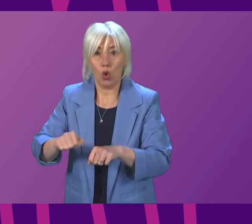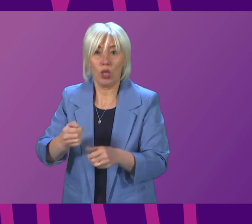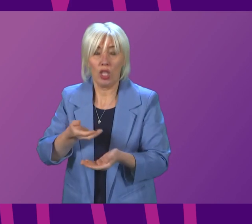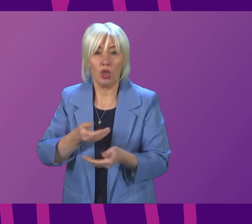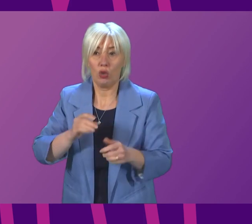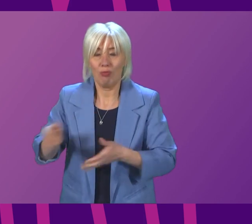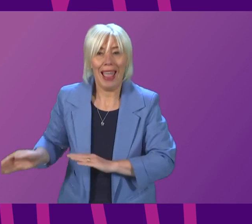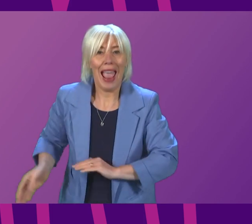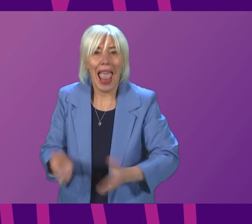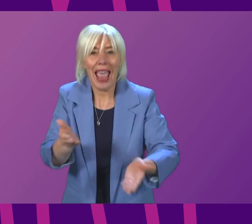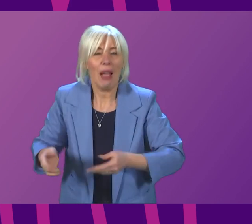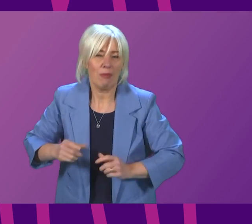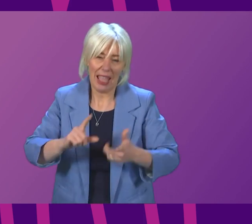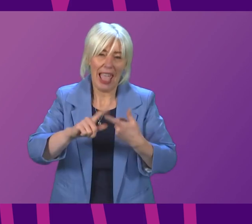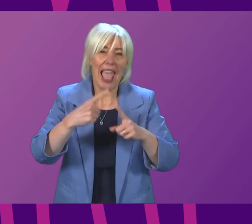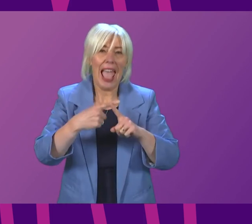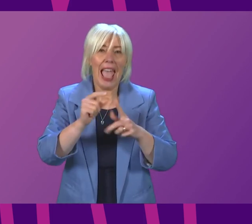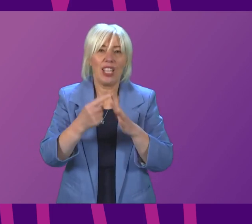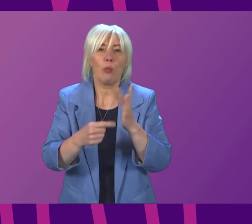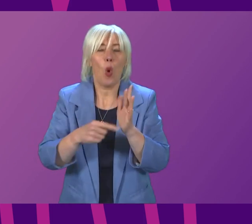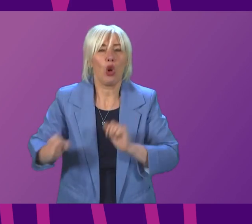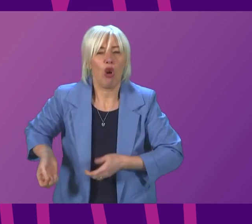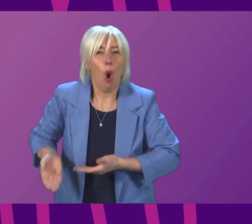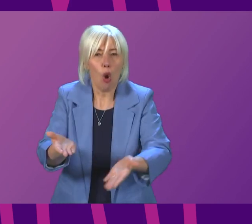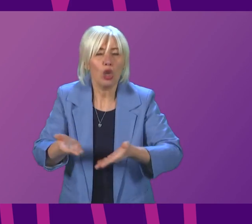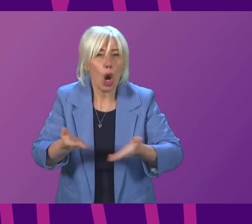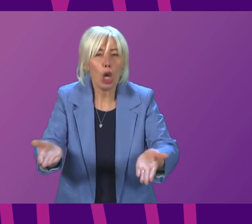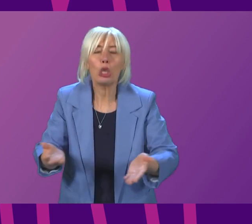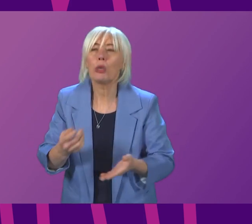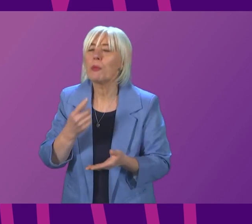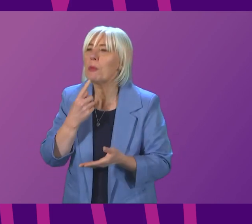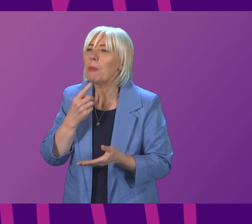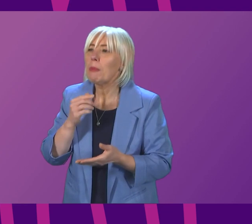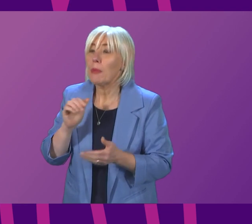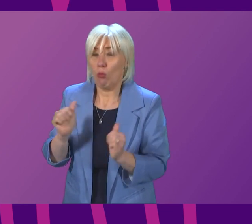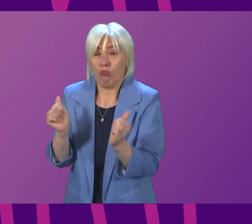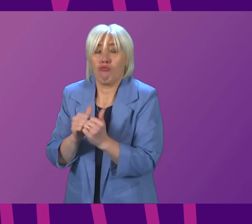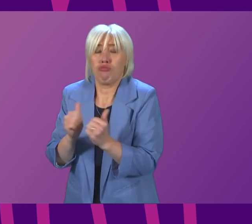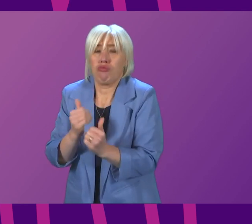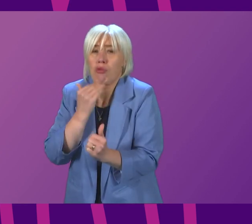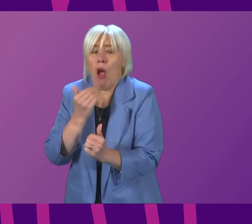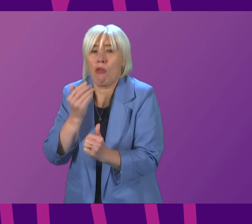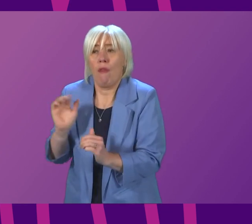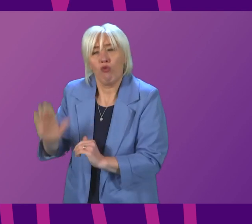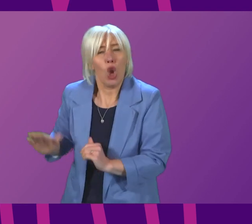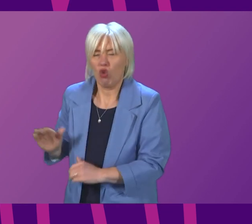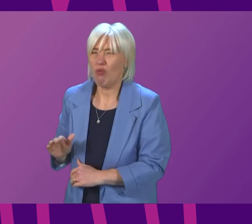I do not think that I could say that we have been given adequate assurances, because I am not sure that there are adequate assurances that can be given.